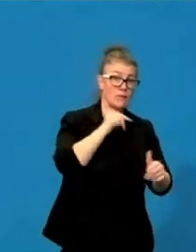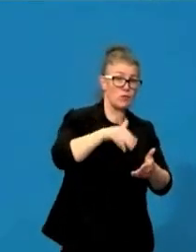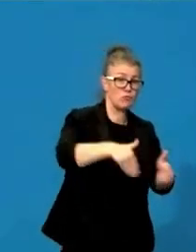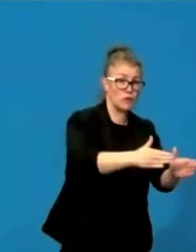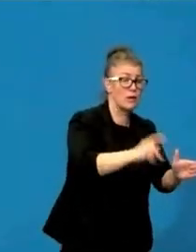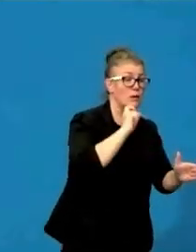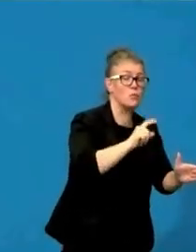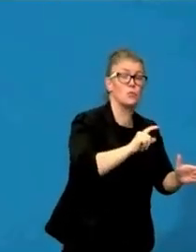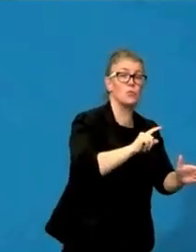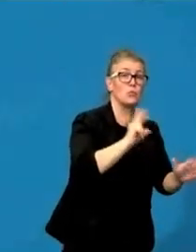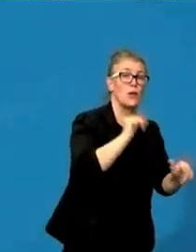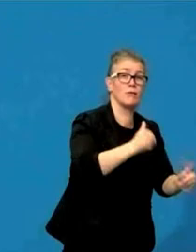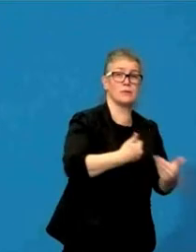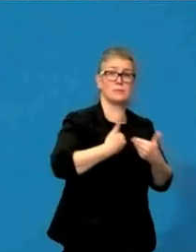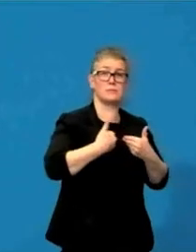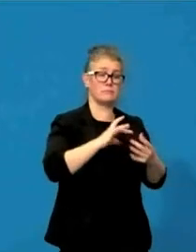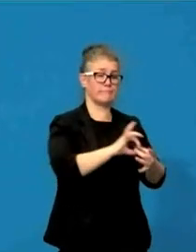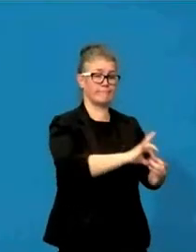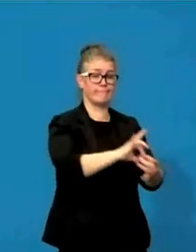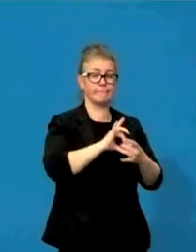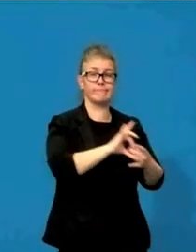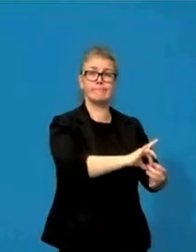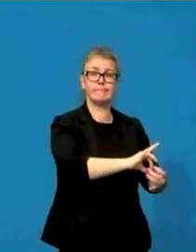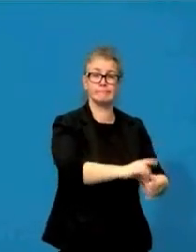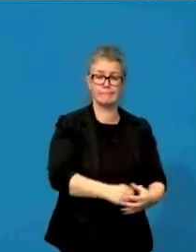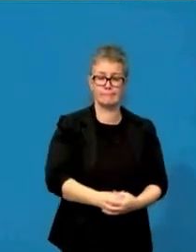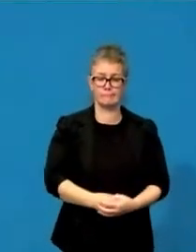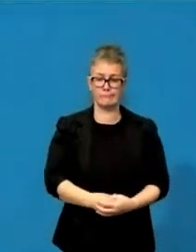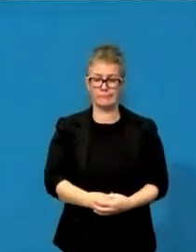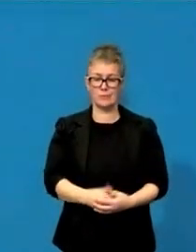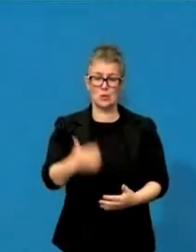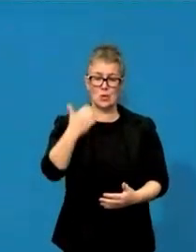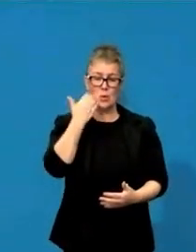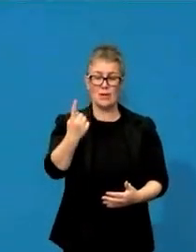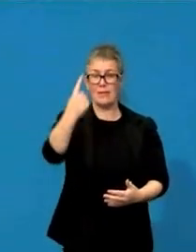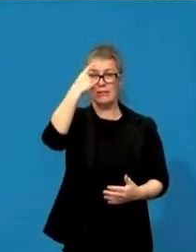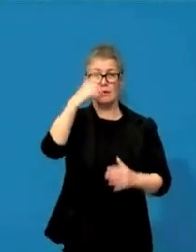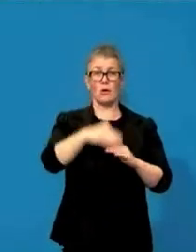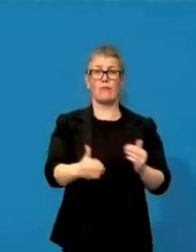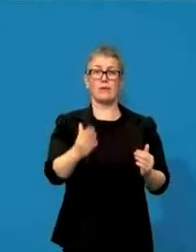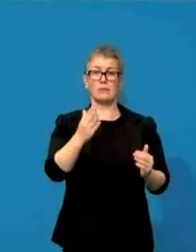you. And, yeah, it will always - so we always had that thing about looking after the